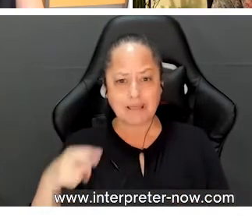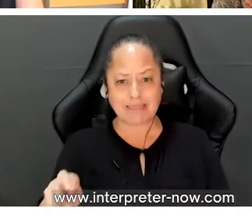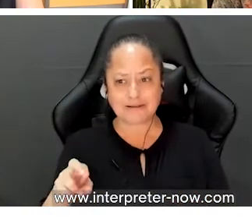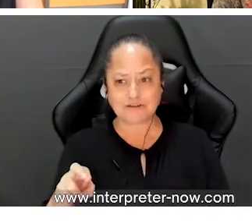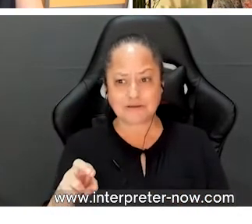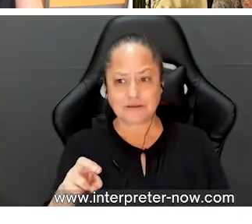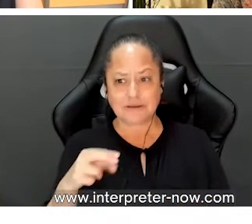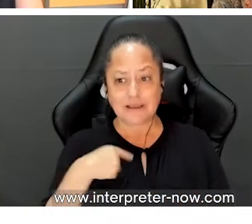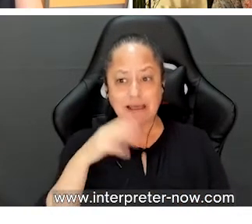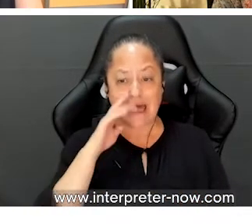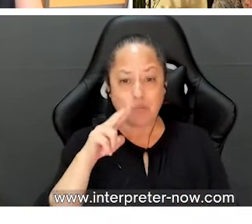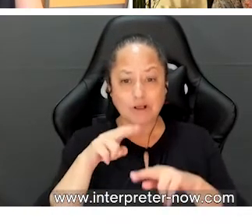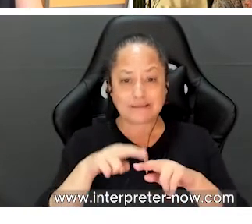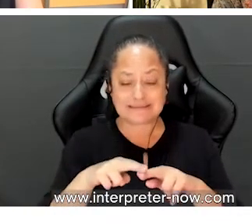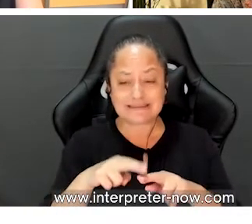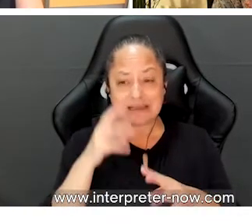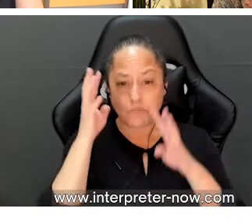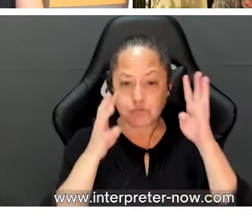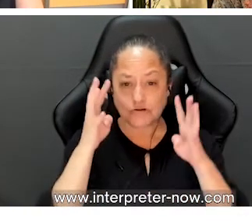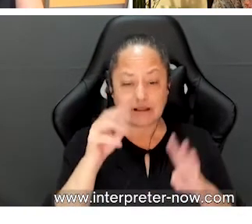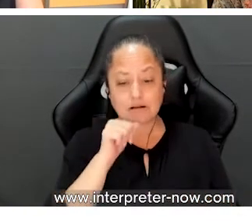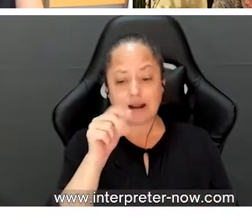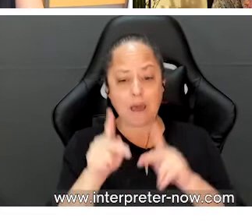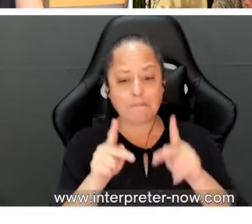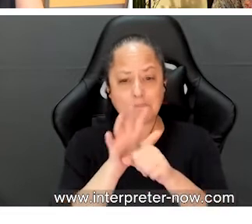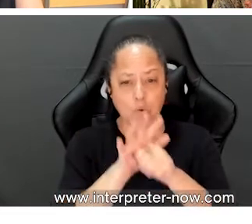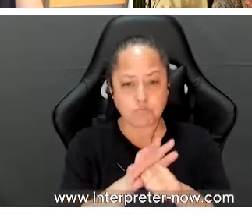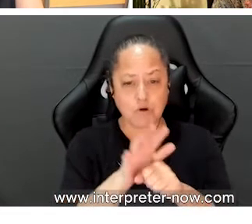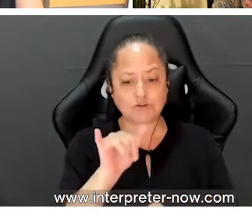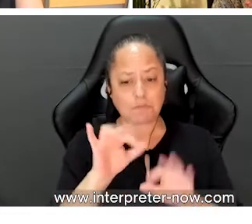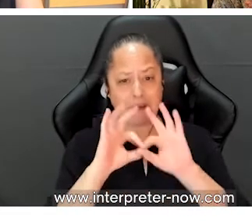Am I going to sit here and pretend that there aren't people who are pressured by their families